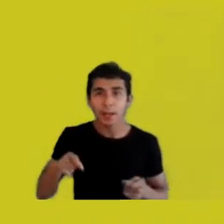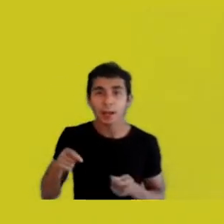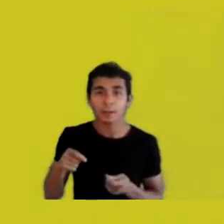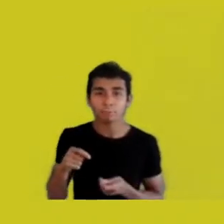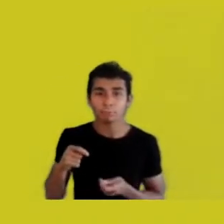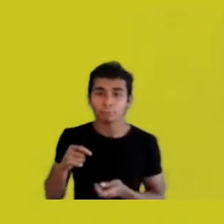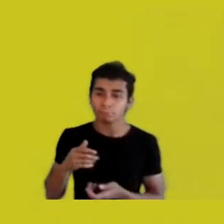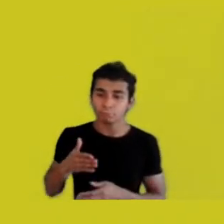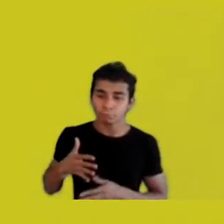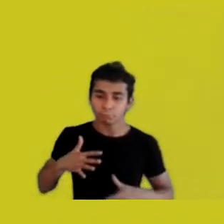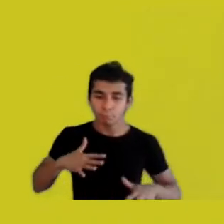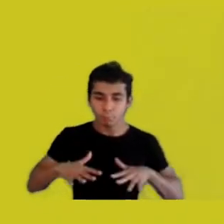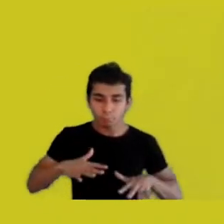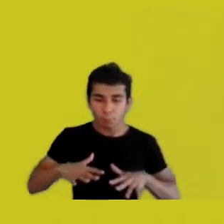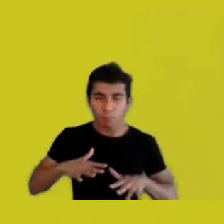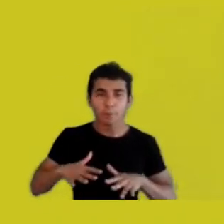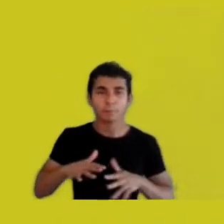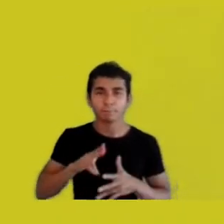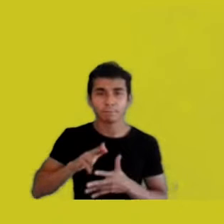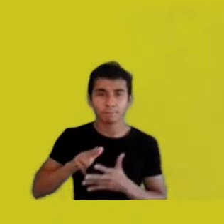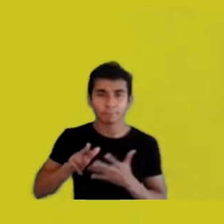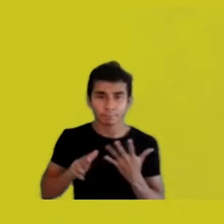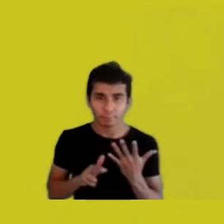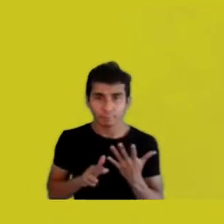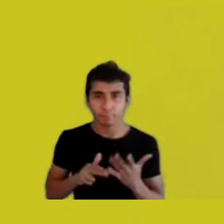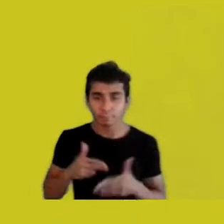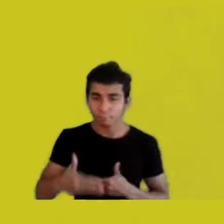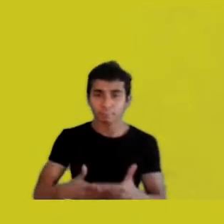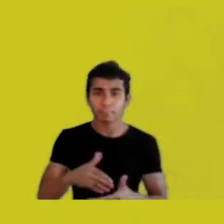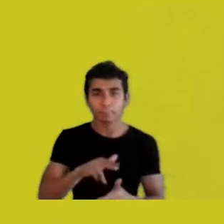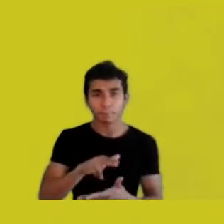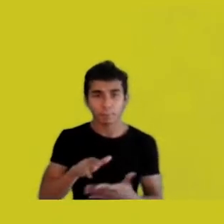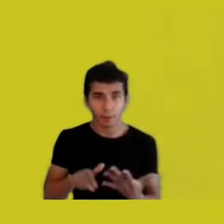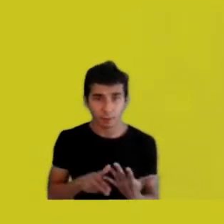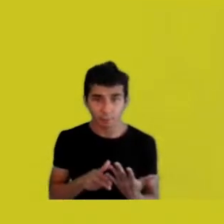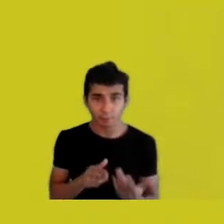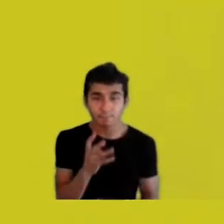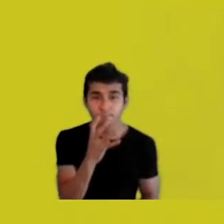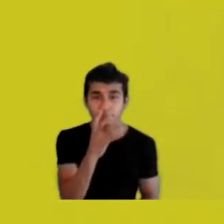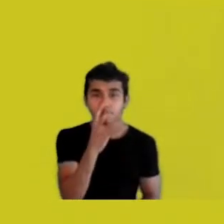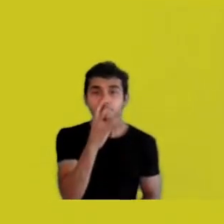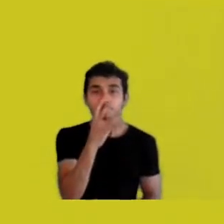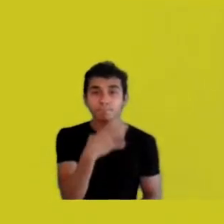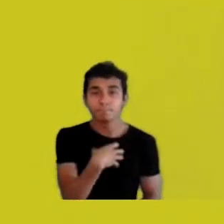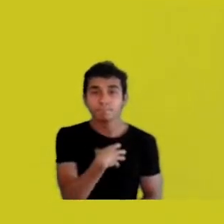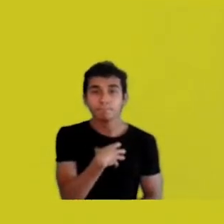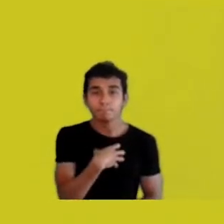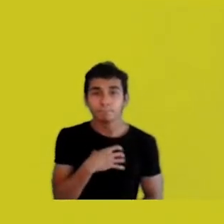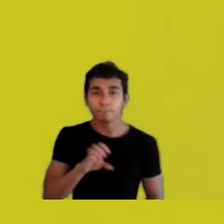The enchantment is dealing with this gap and dealing with the blossomings.